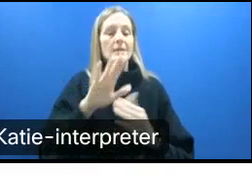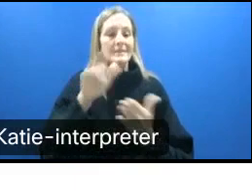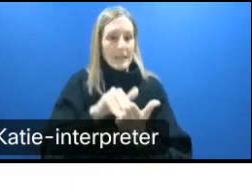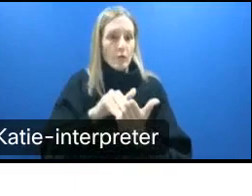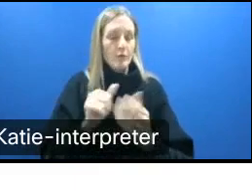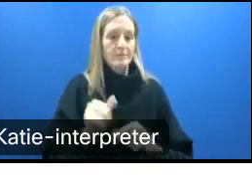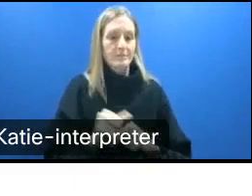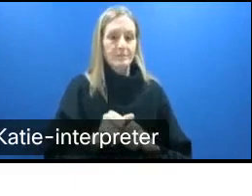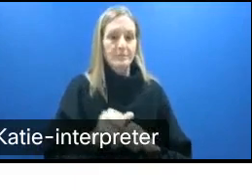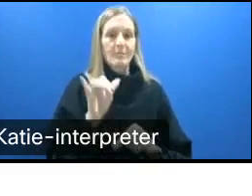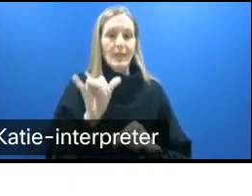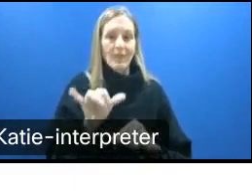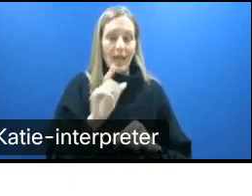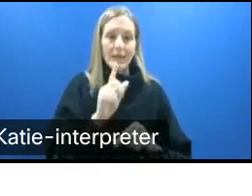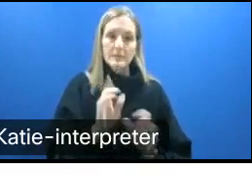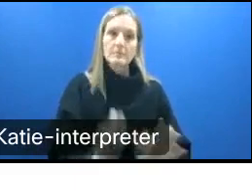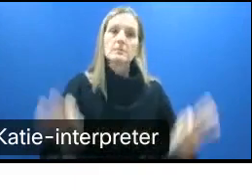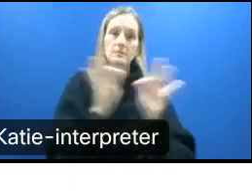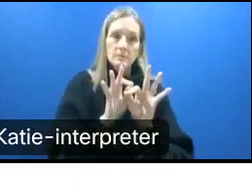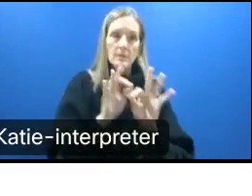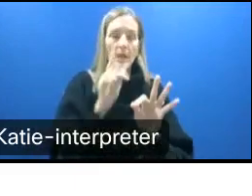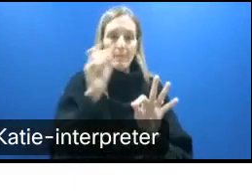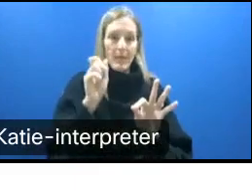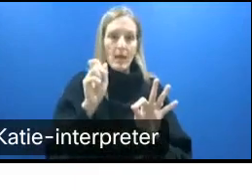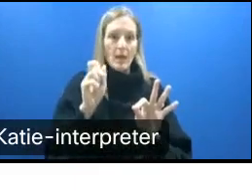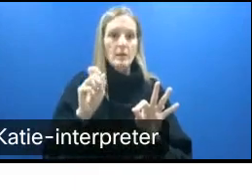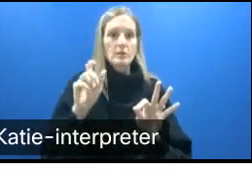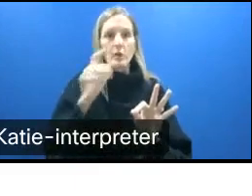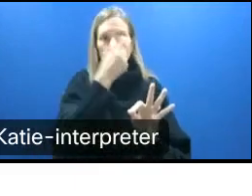This important asset allows life saving interventions to be performed by here.